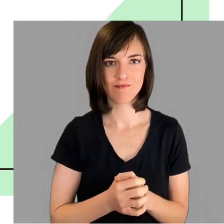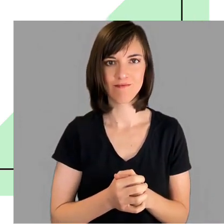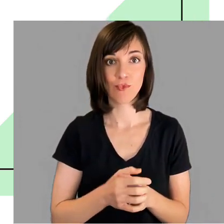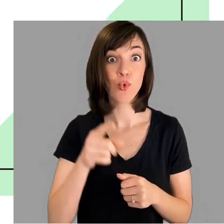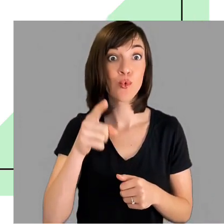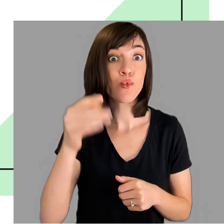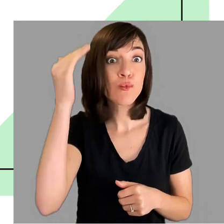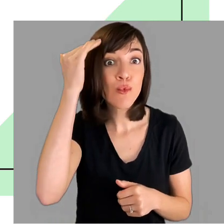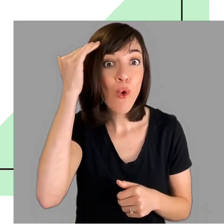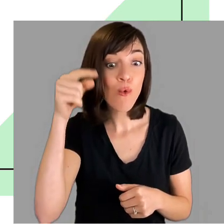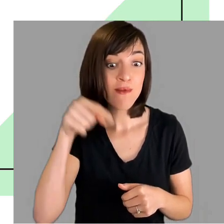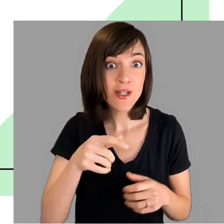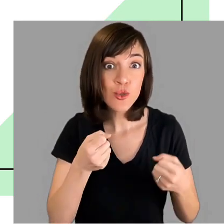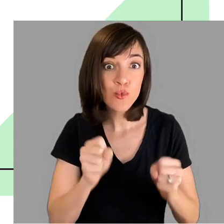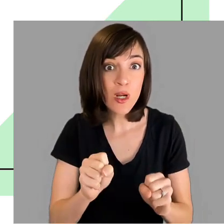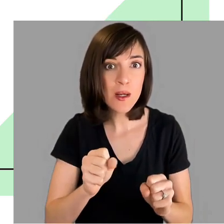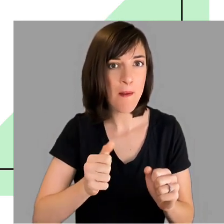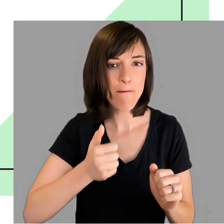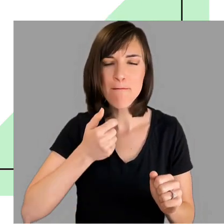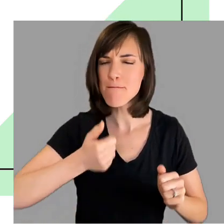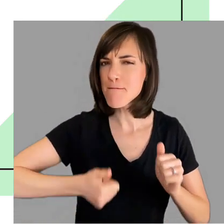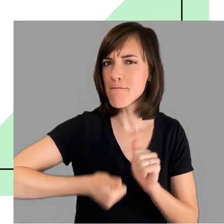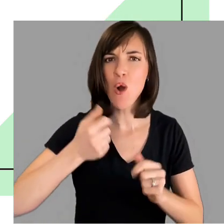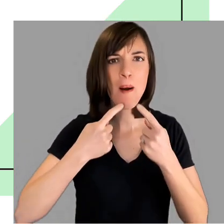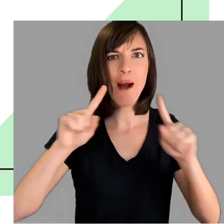“What do you think?” “Why do you think this strategy is the most